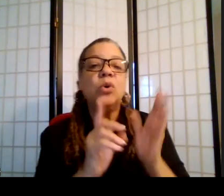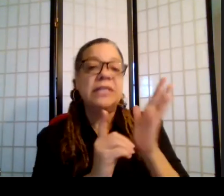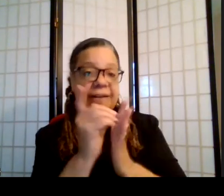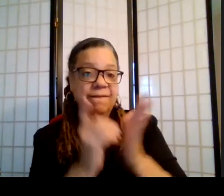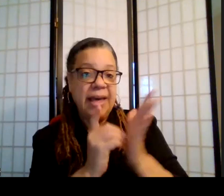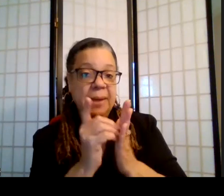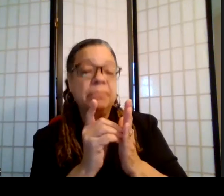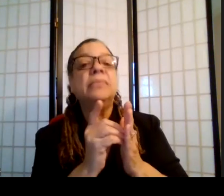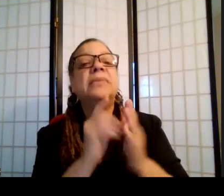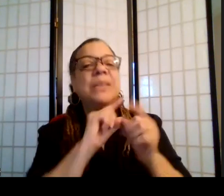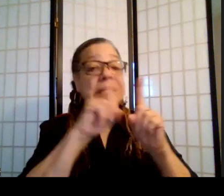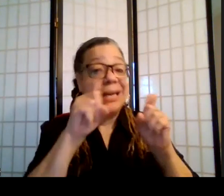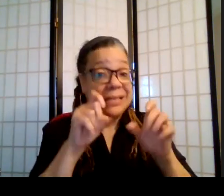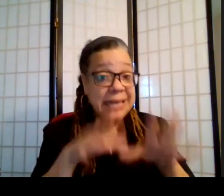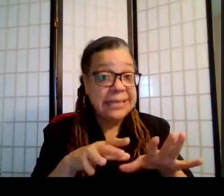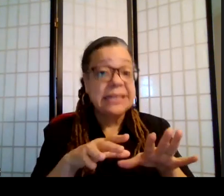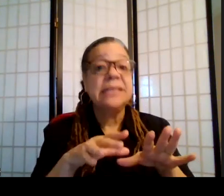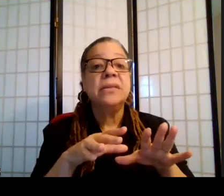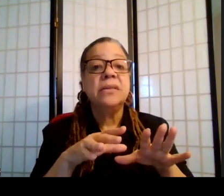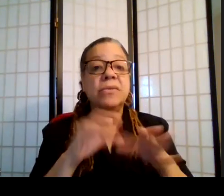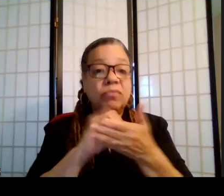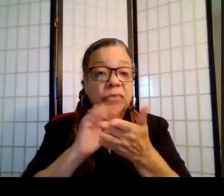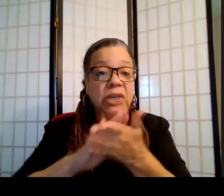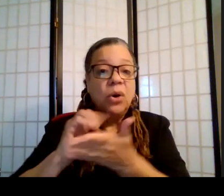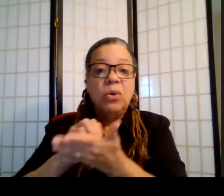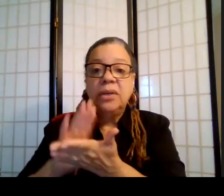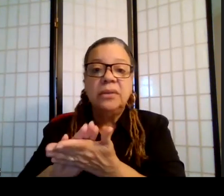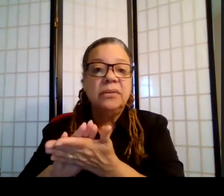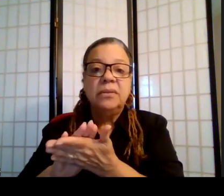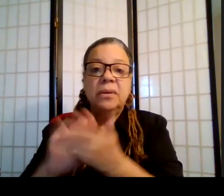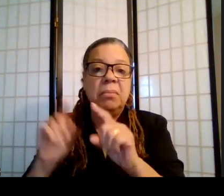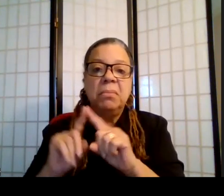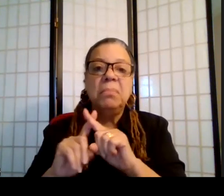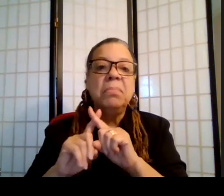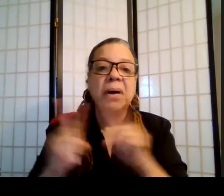there was a lot of testing and reporting. But that's kind of, uh, been greatly reduced.